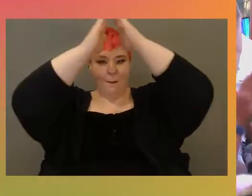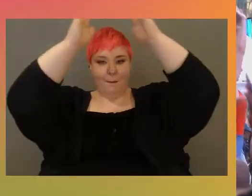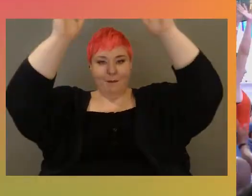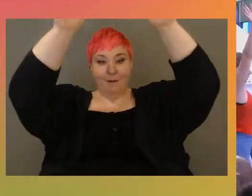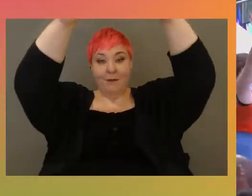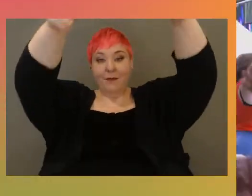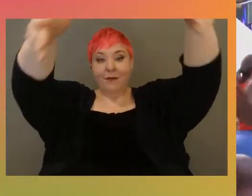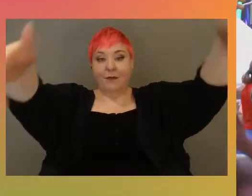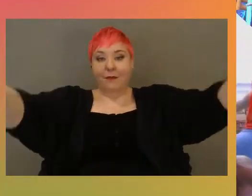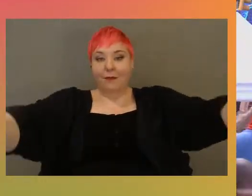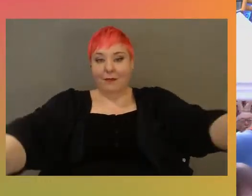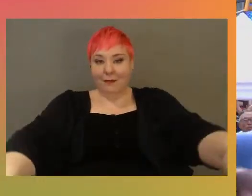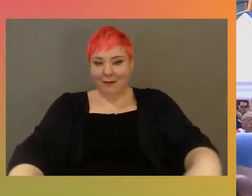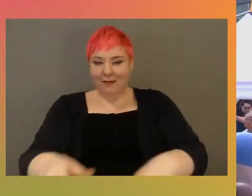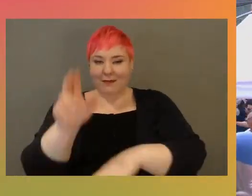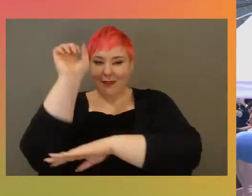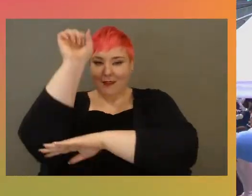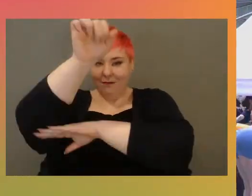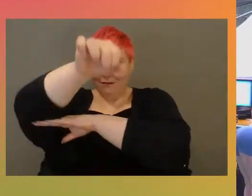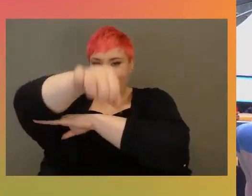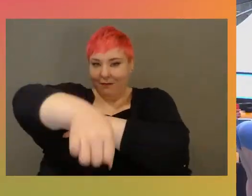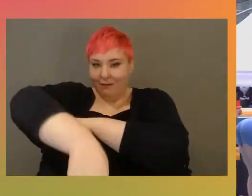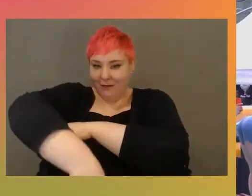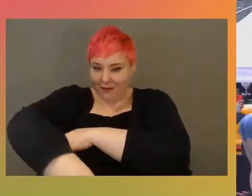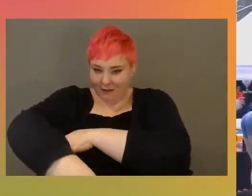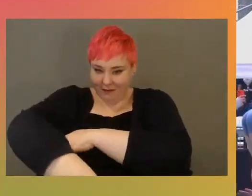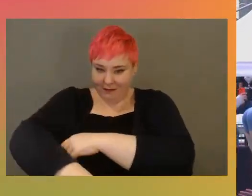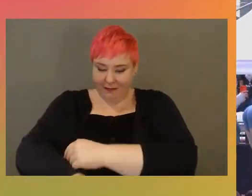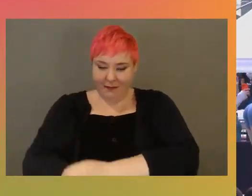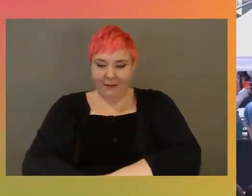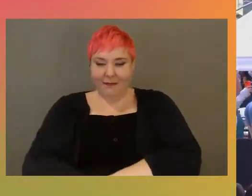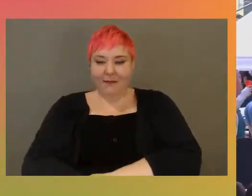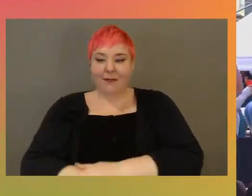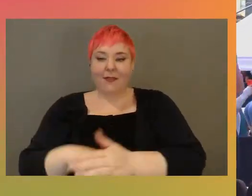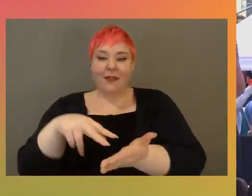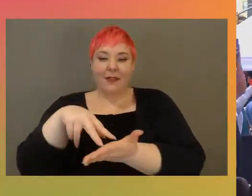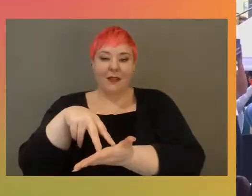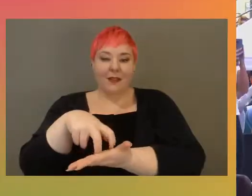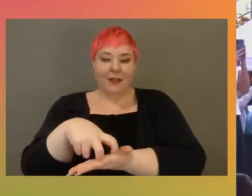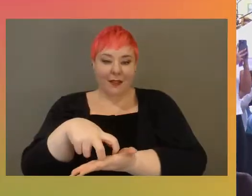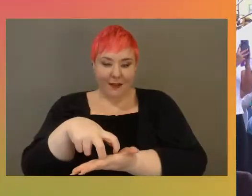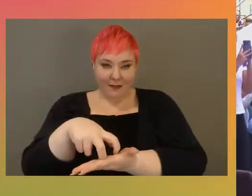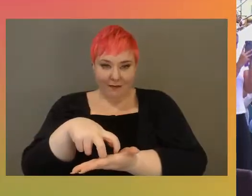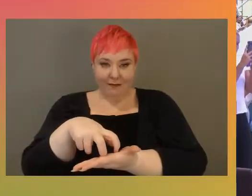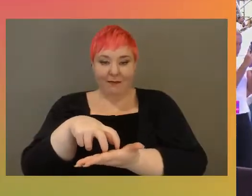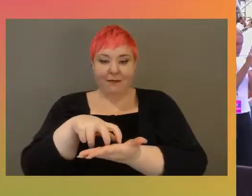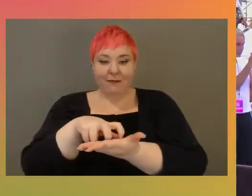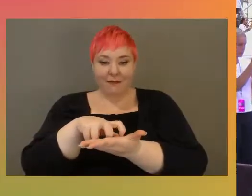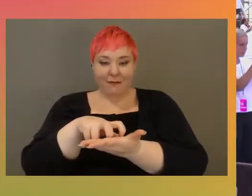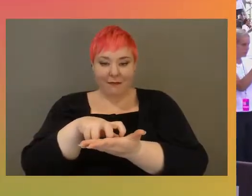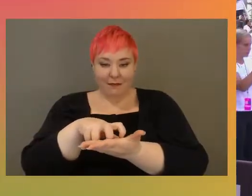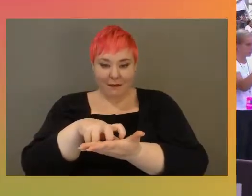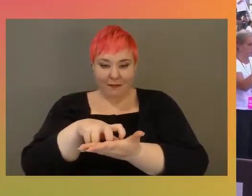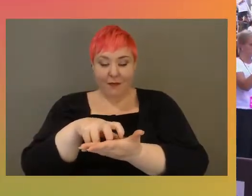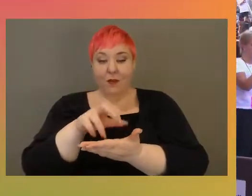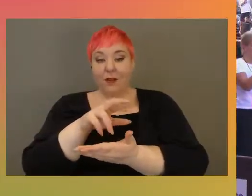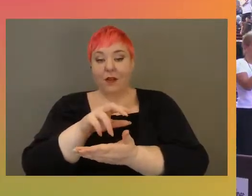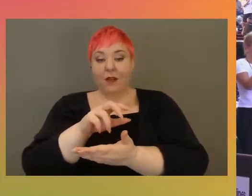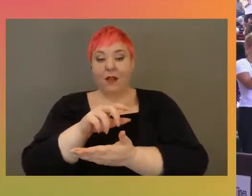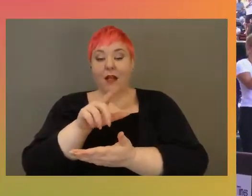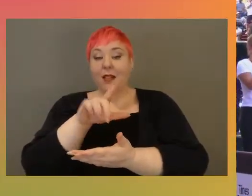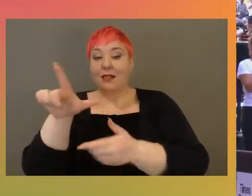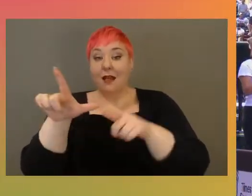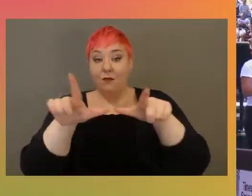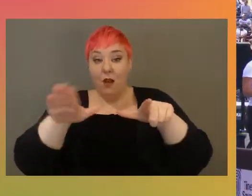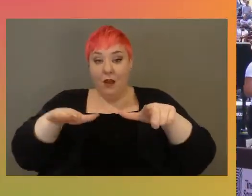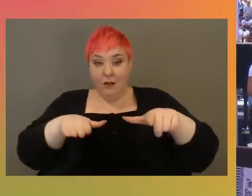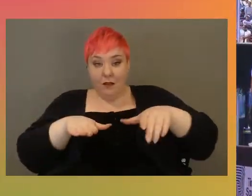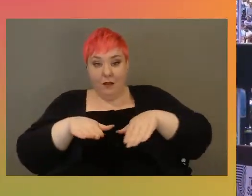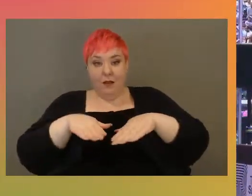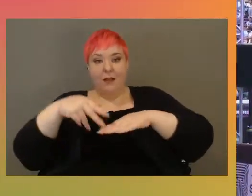EXHALE, ANJALI MUDRA.